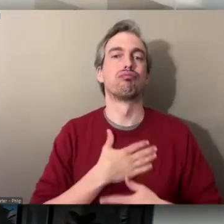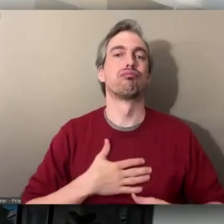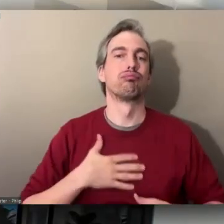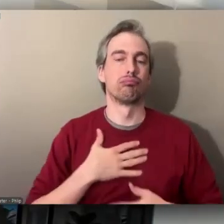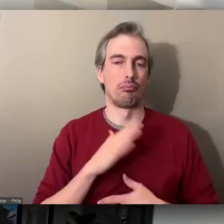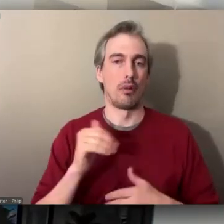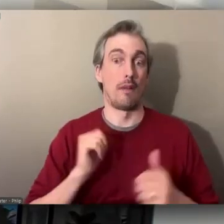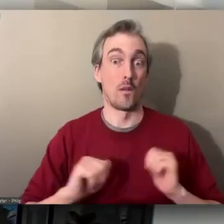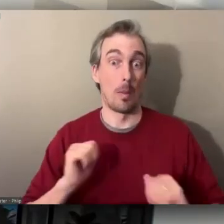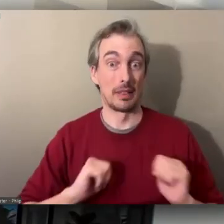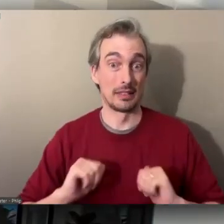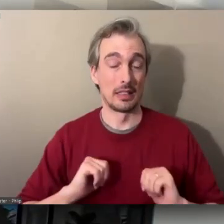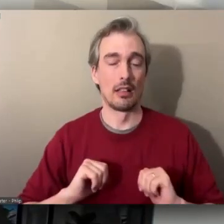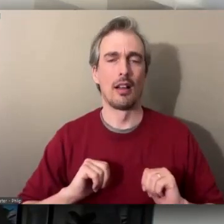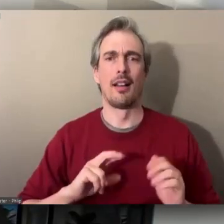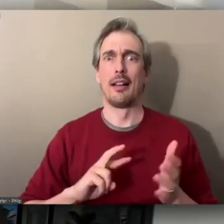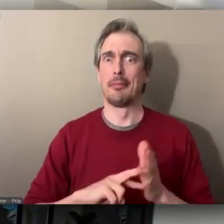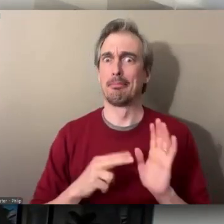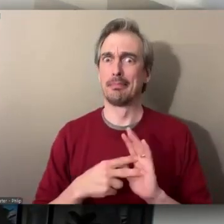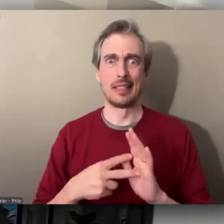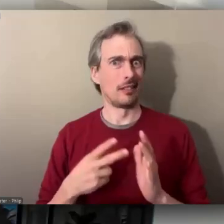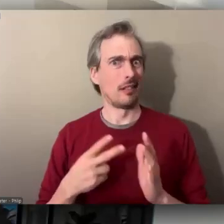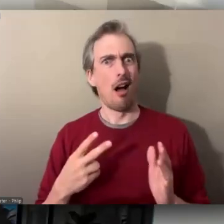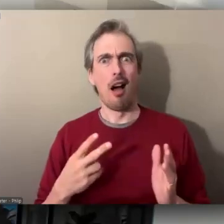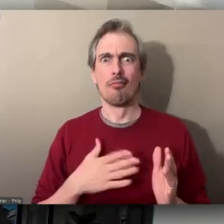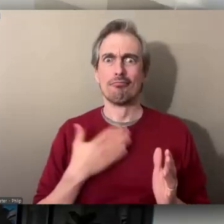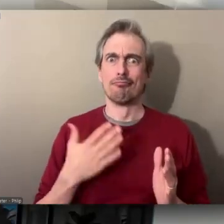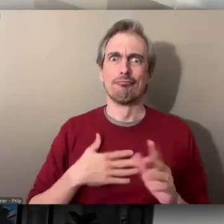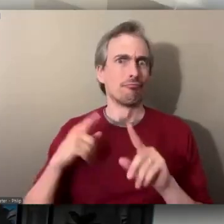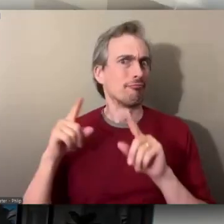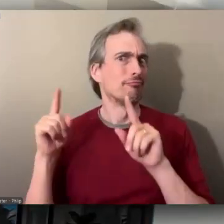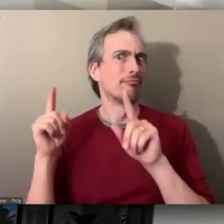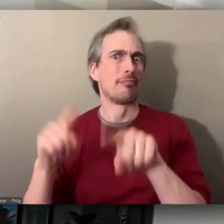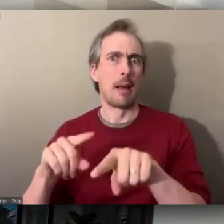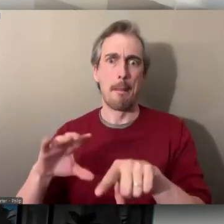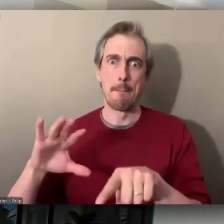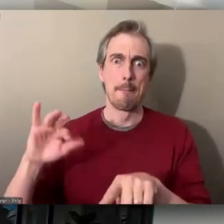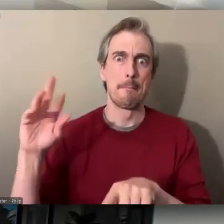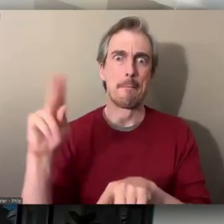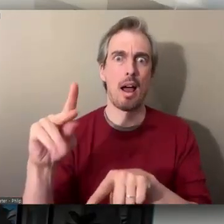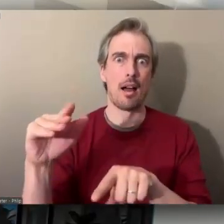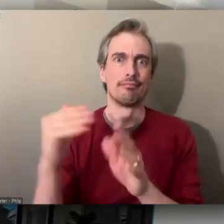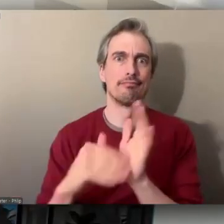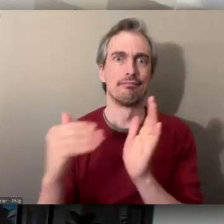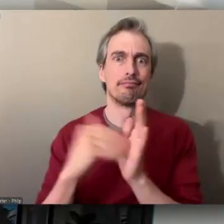do want to come back. It's not daunting to think of buying a ticket to a show next time around,